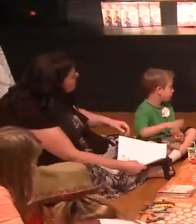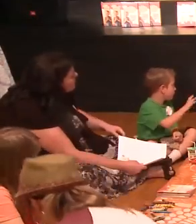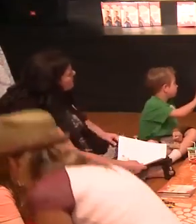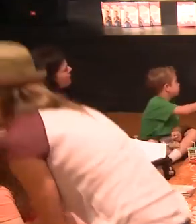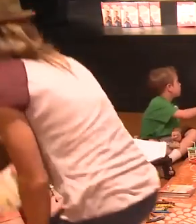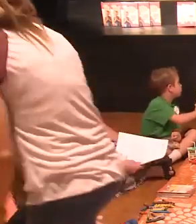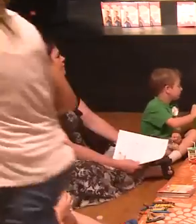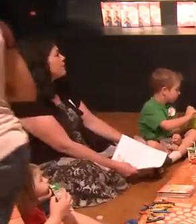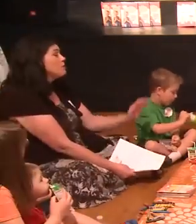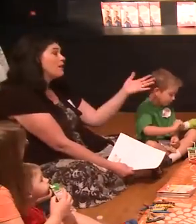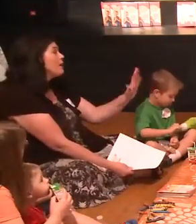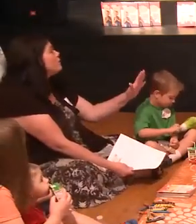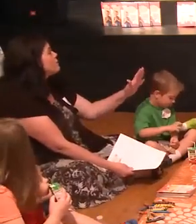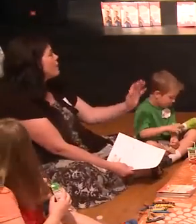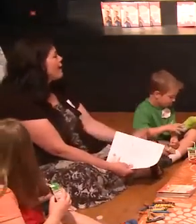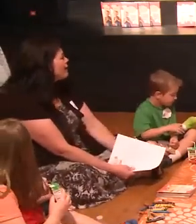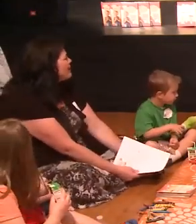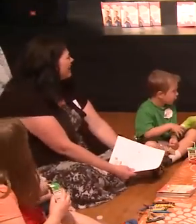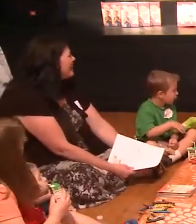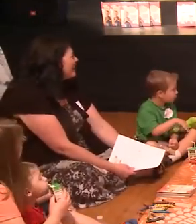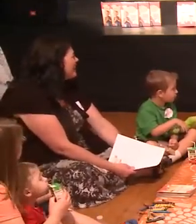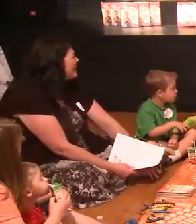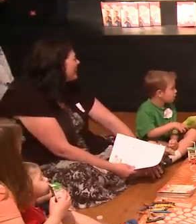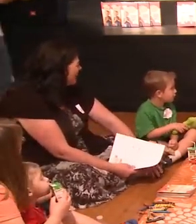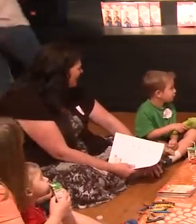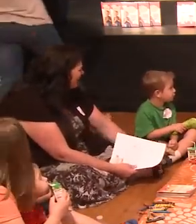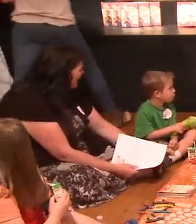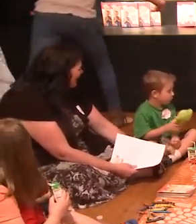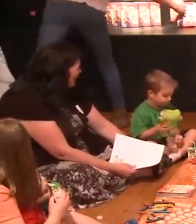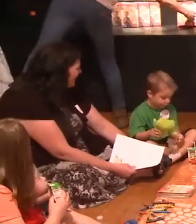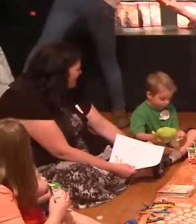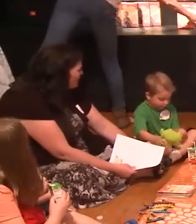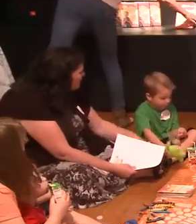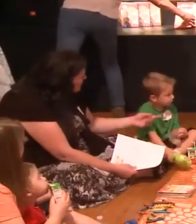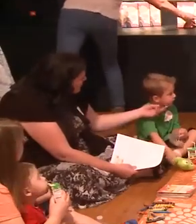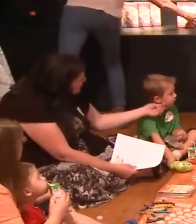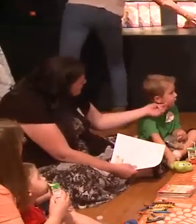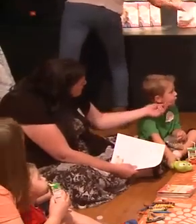He loves those. So cute. All right. A Hopkins.